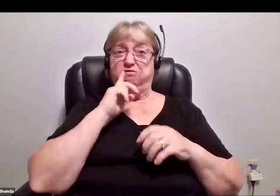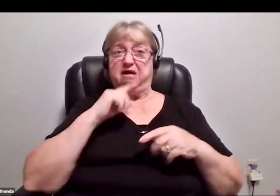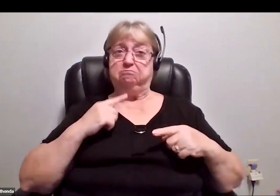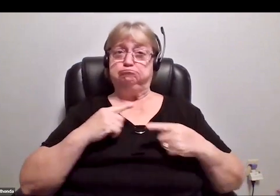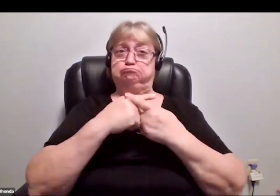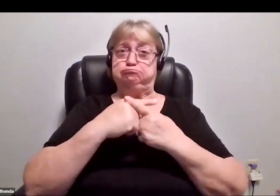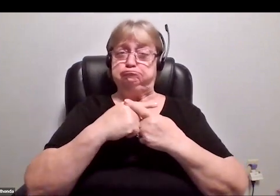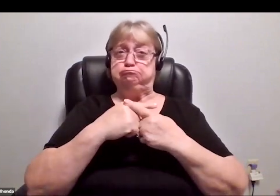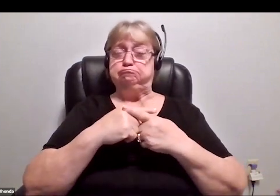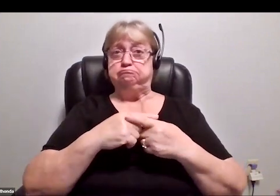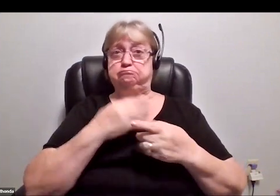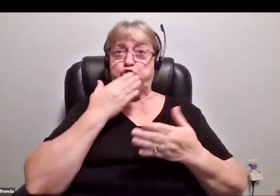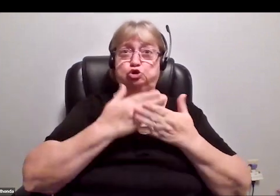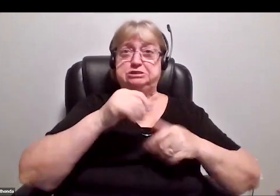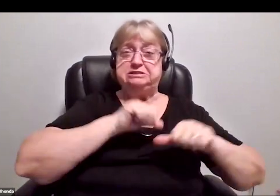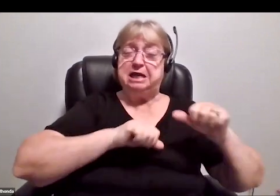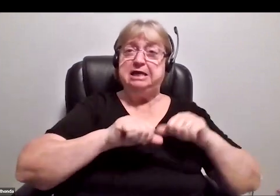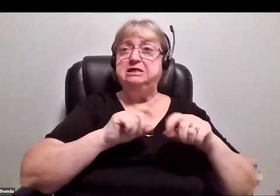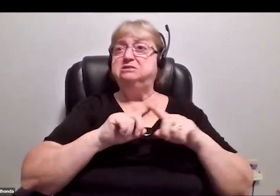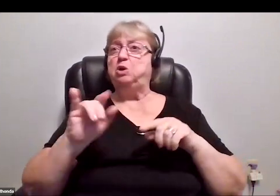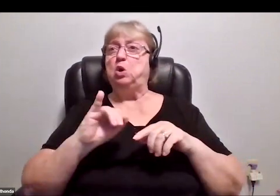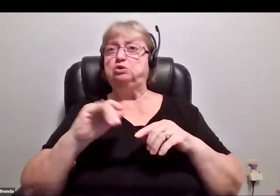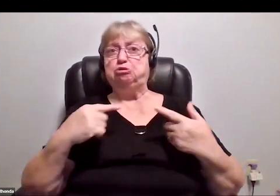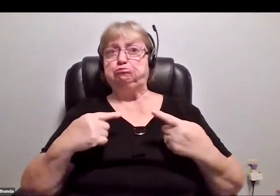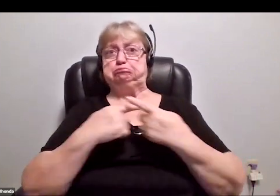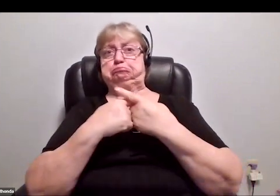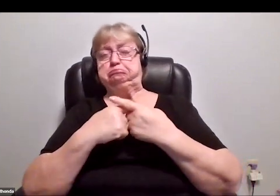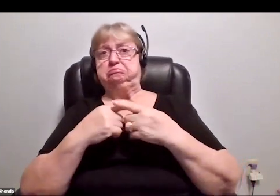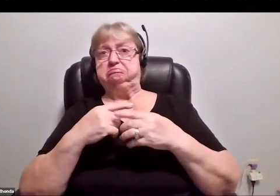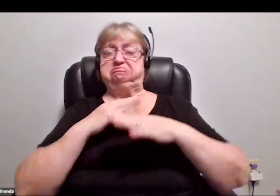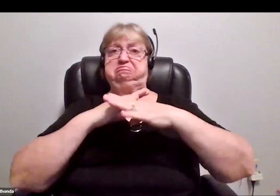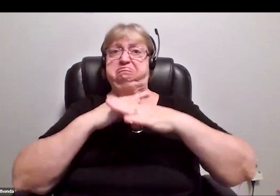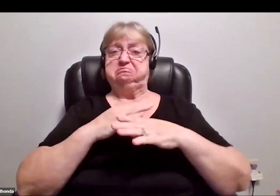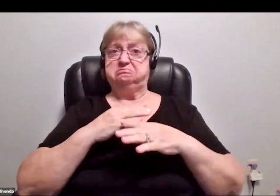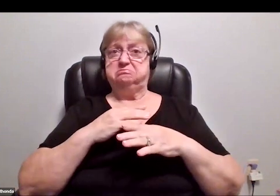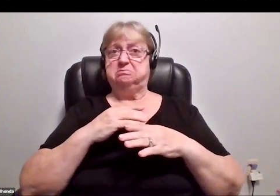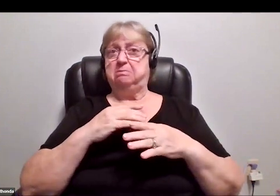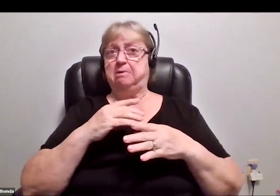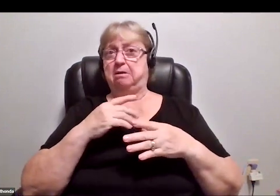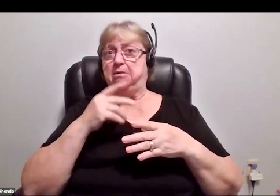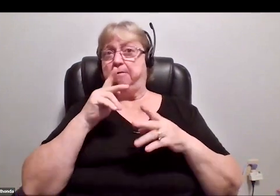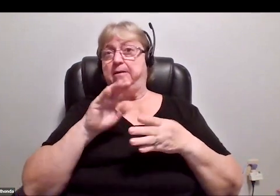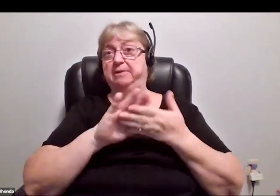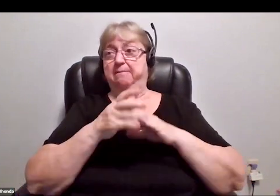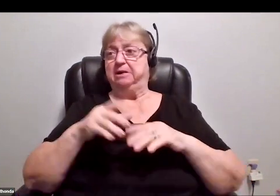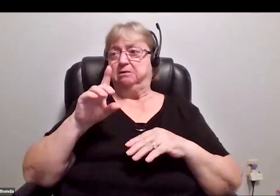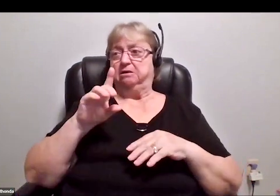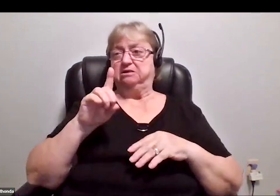not just good science but of being a disabled person in society. Then I'll be talking about Crimson Space